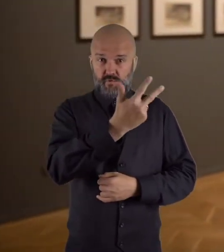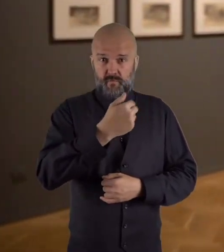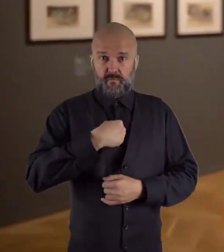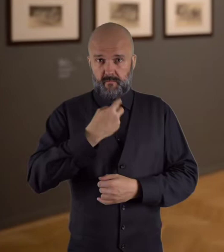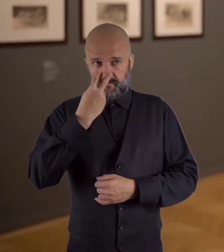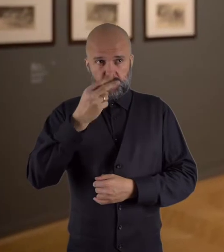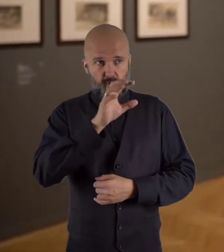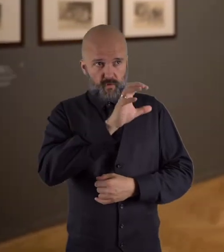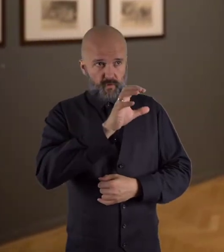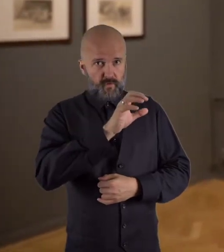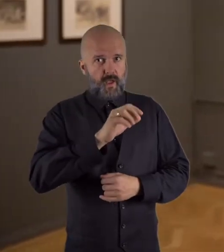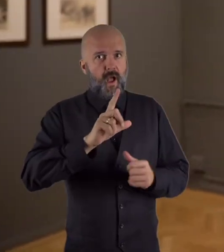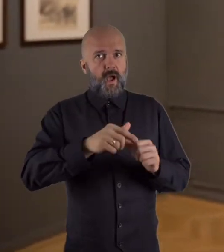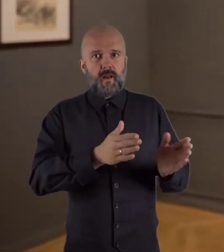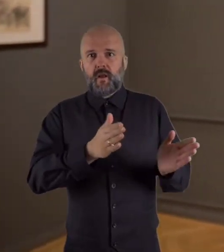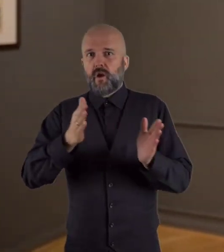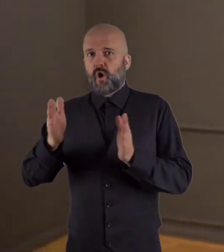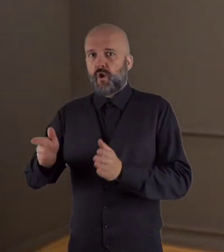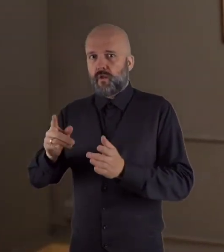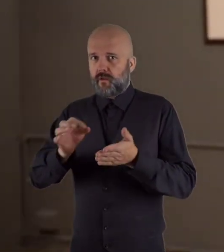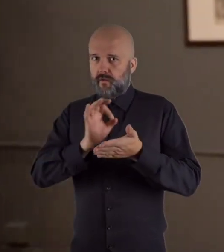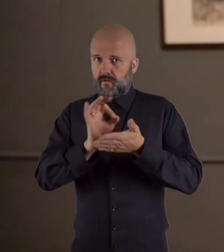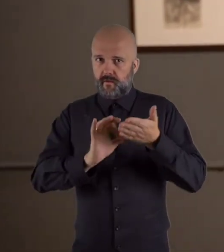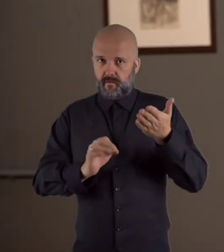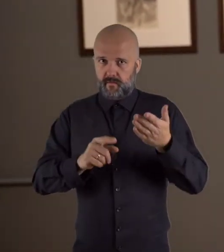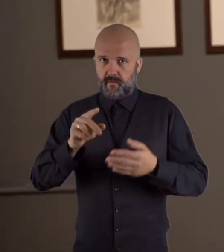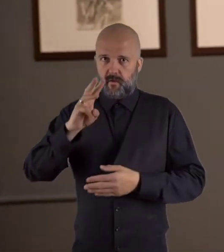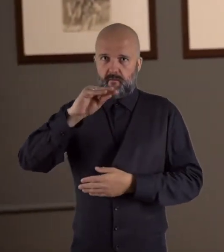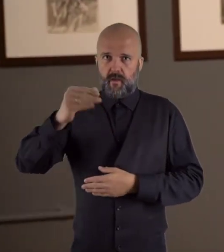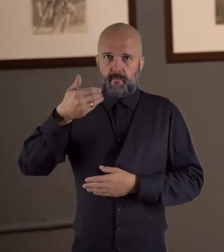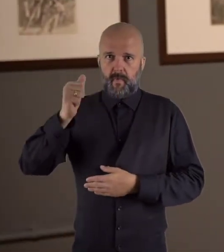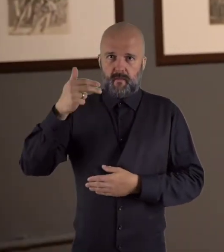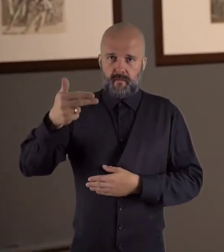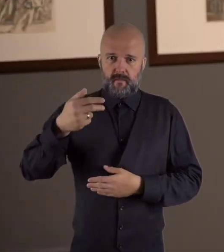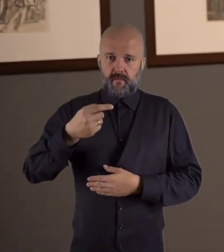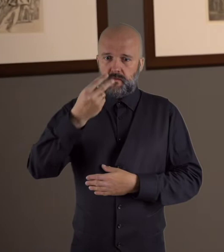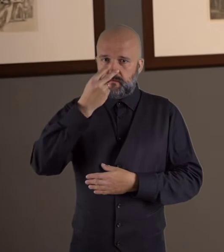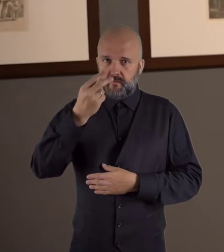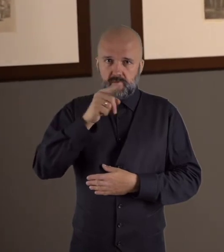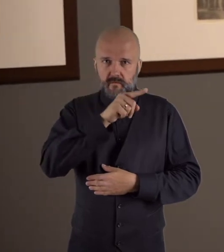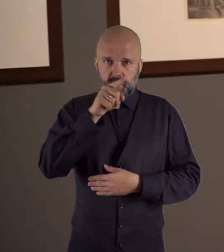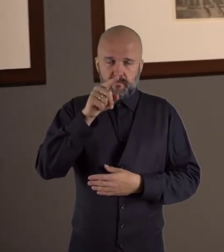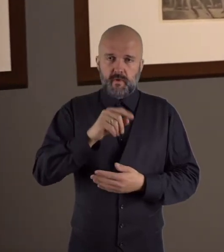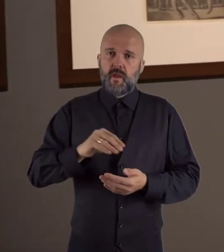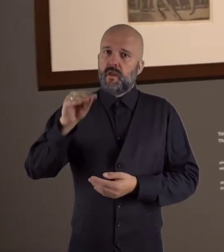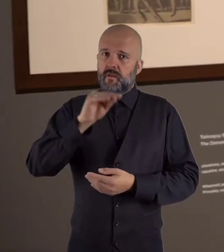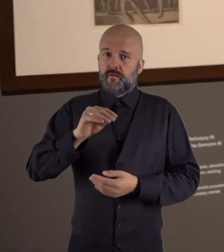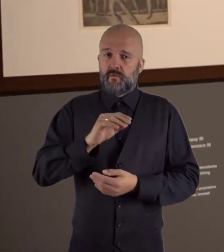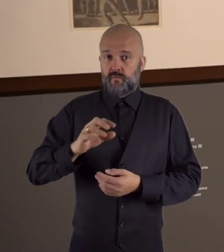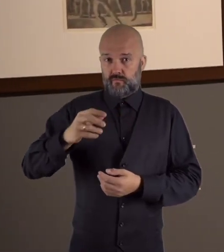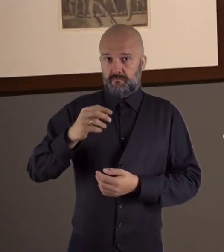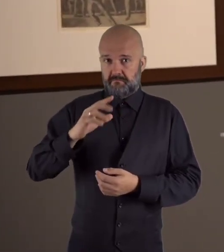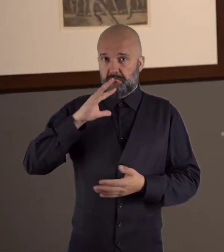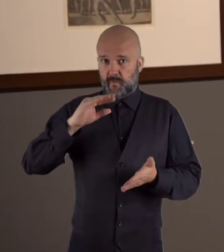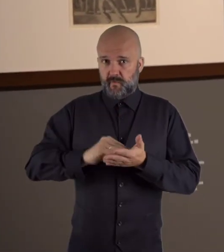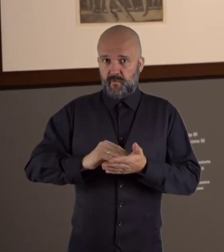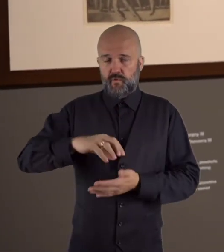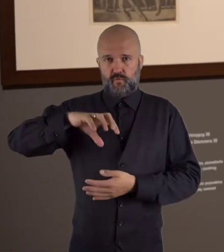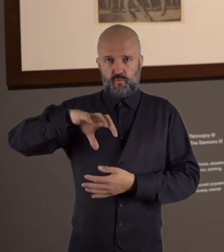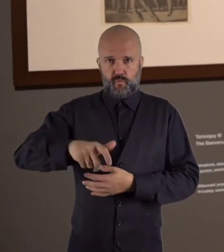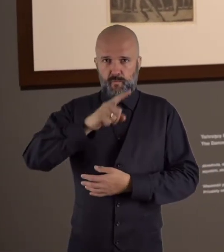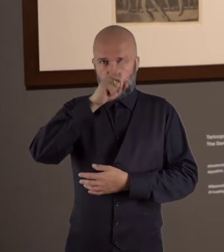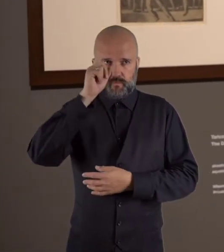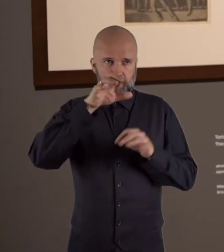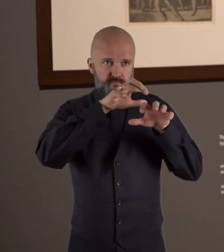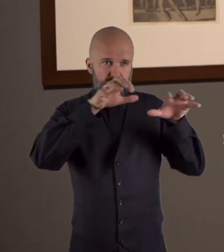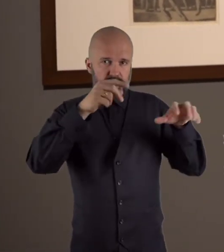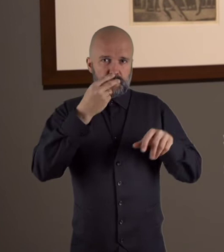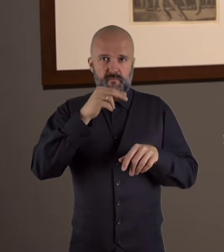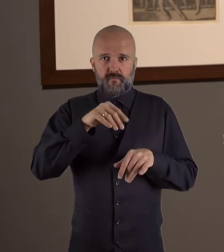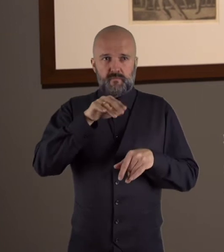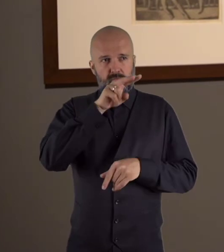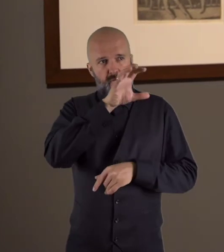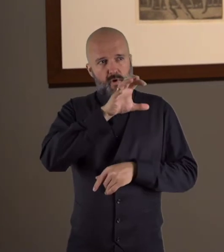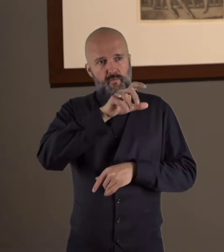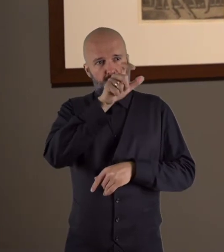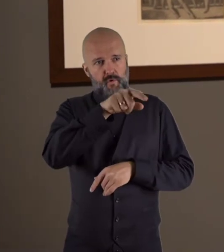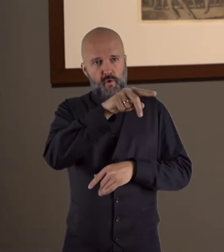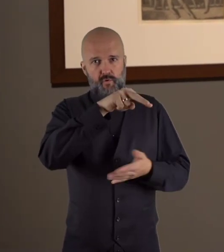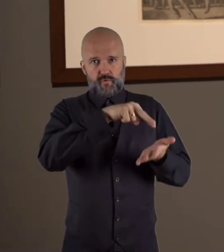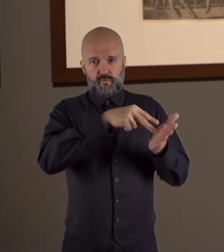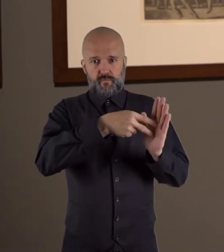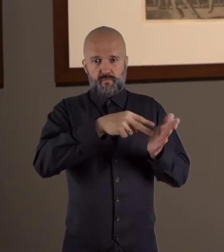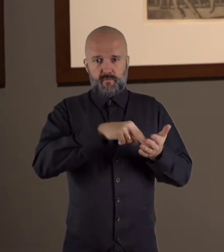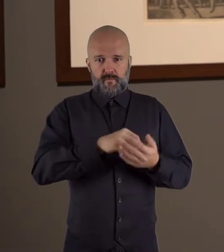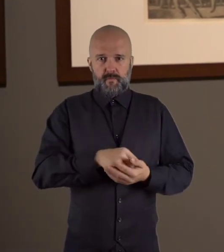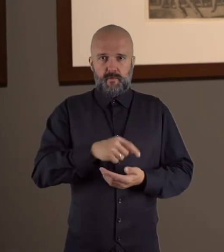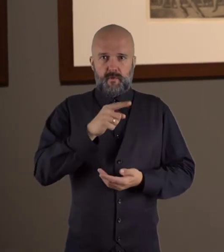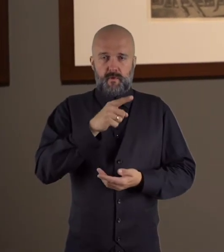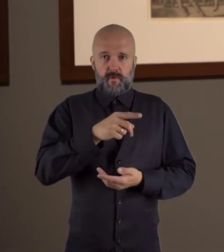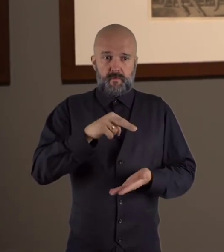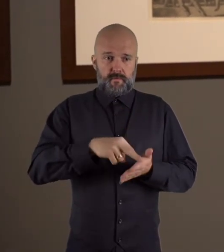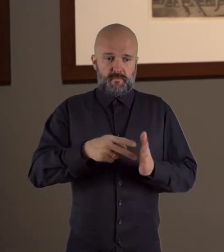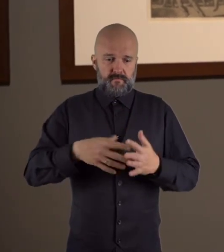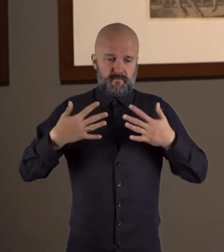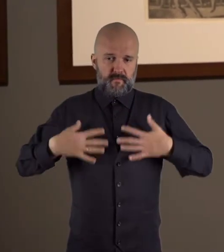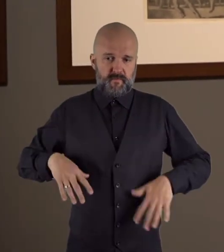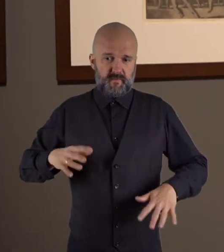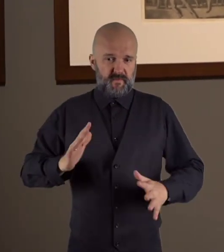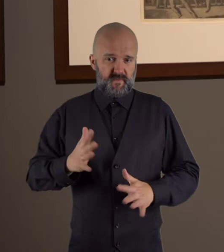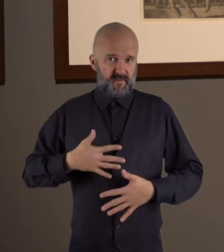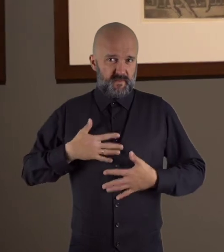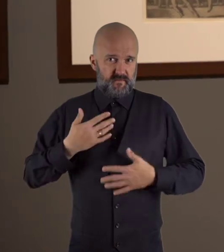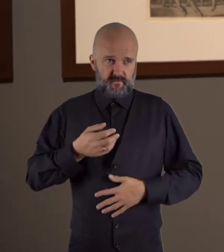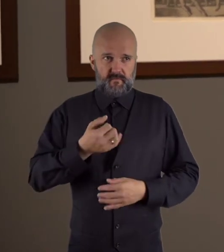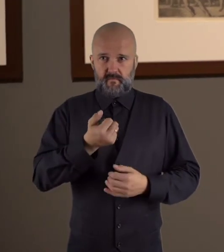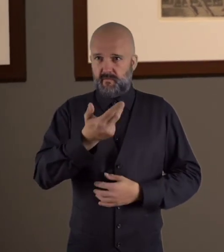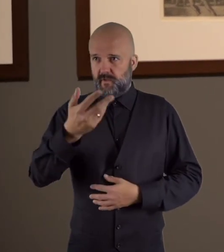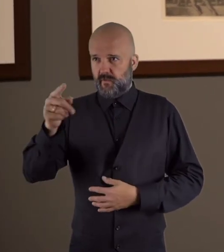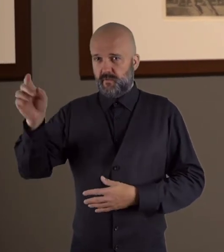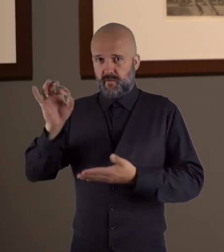However, in the next graphic by Mieczysław Wejman, we see again a group of people who observe a person dancing, the dancing figure has a rather strange outfit, which is repeated on many of these graphics and drawings,